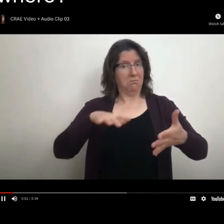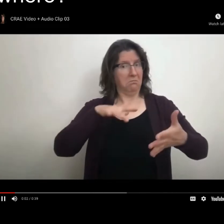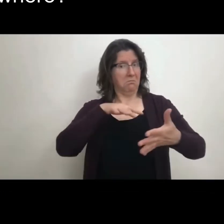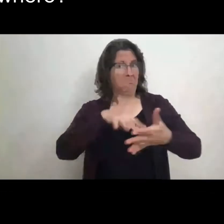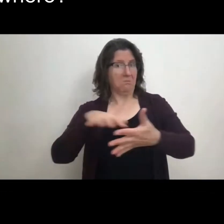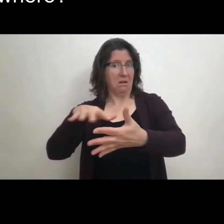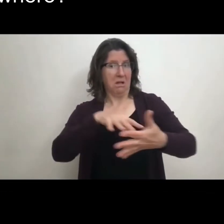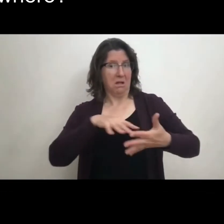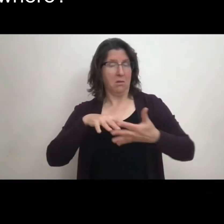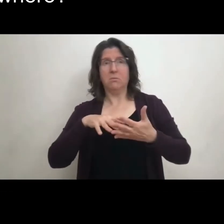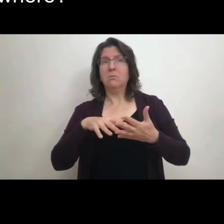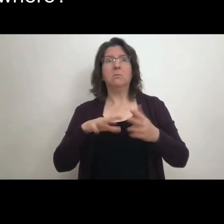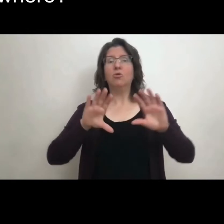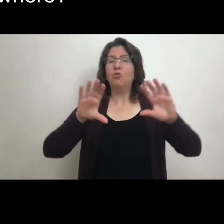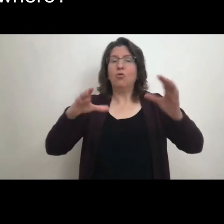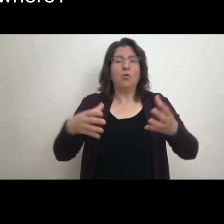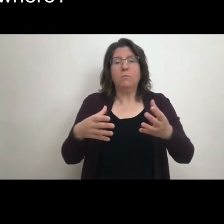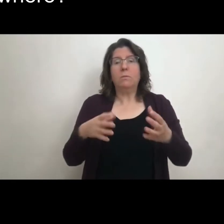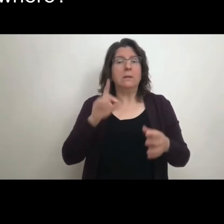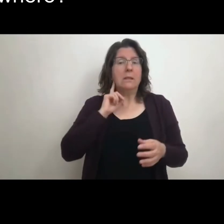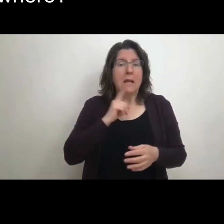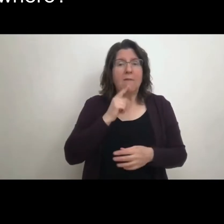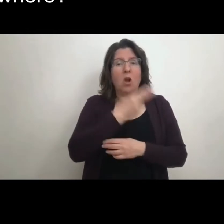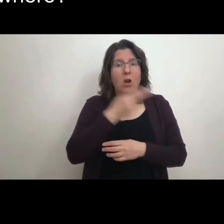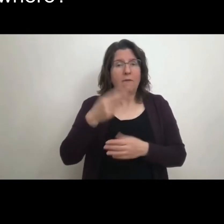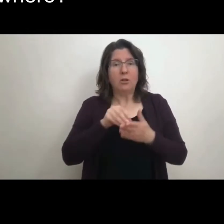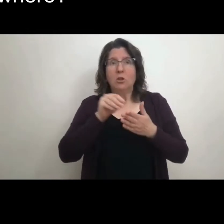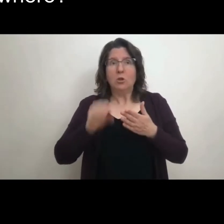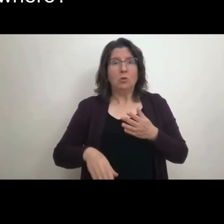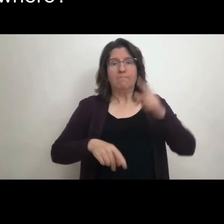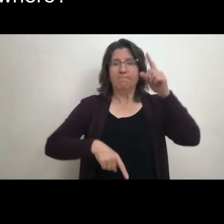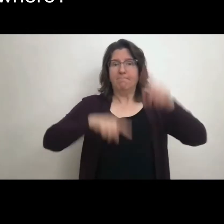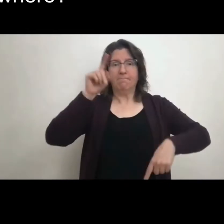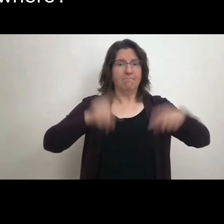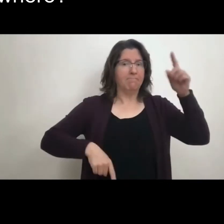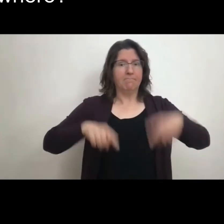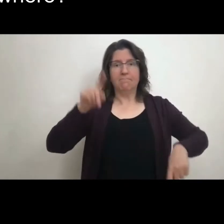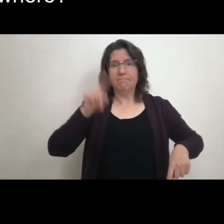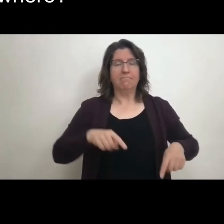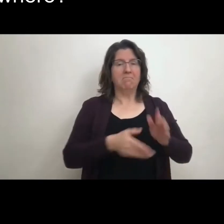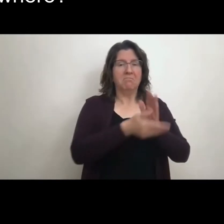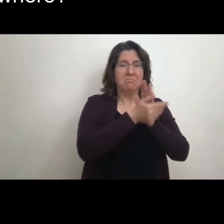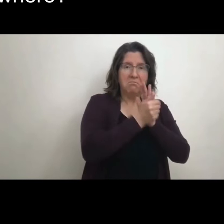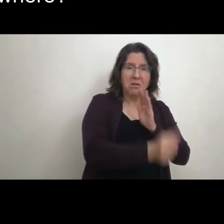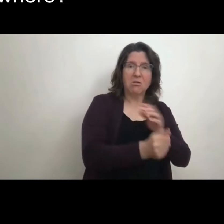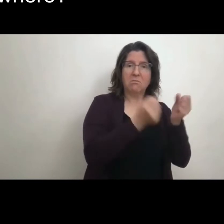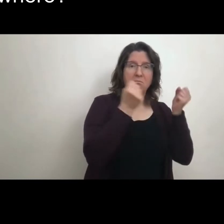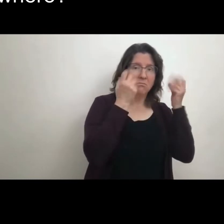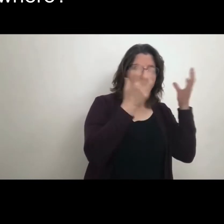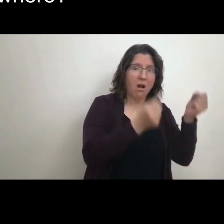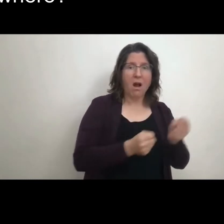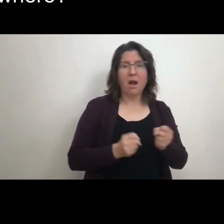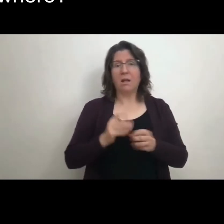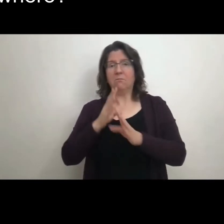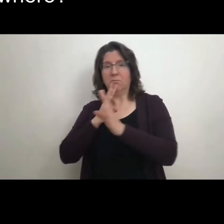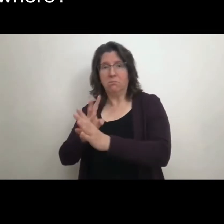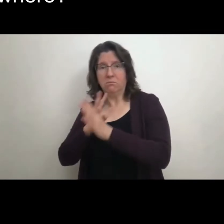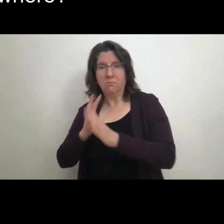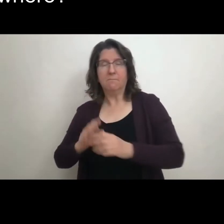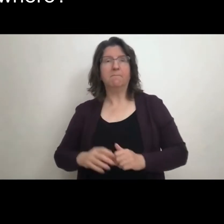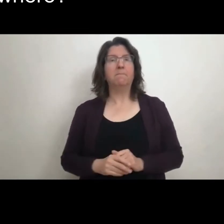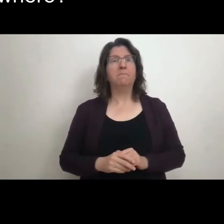The group involved in this research were deaf and hard of hearing students between the ages of 14 to 18.